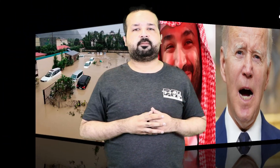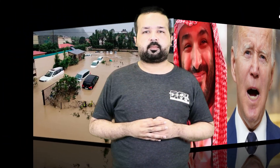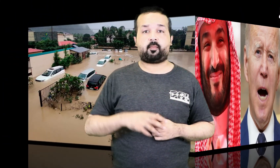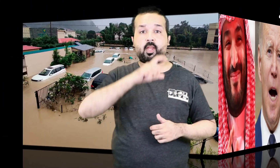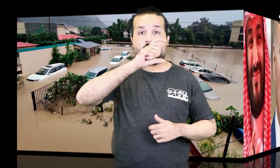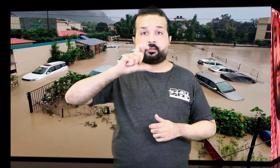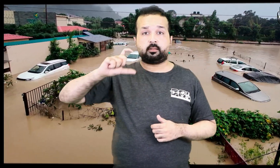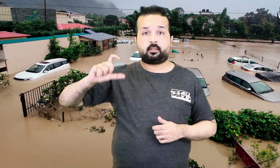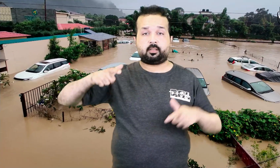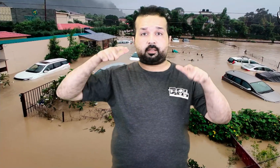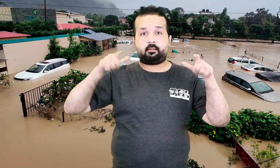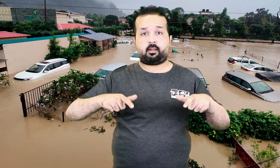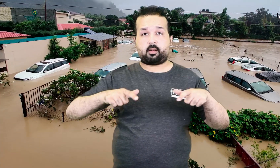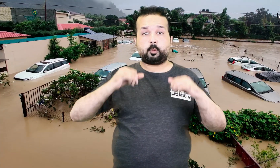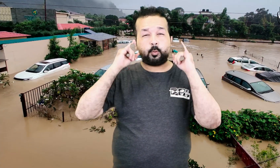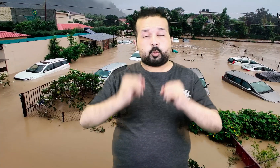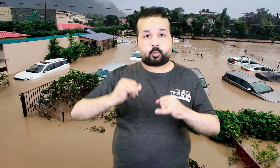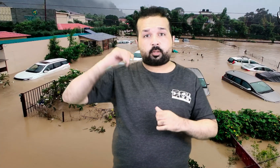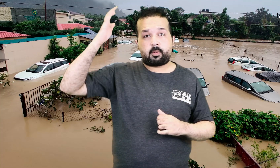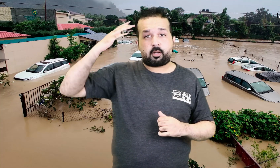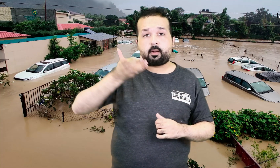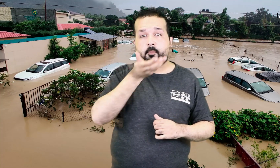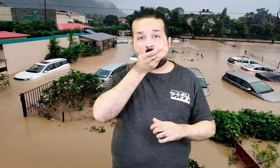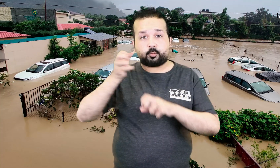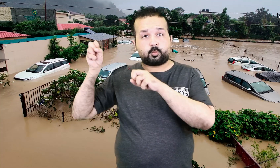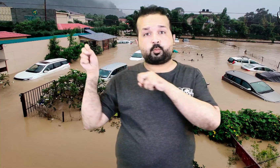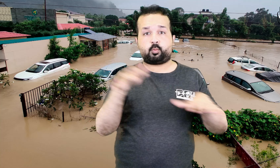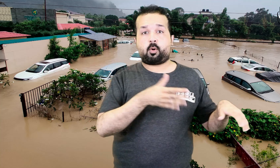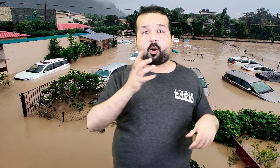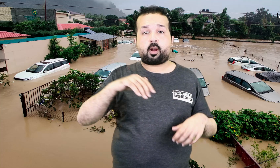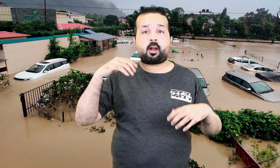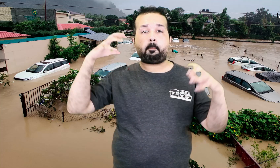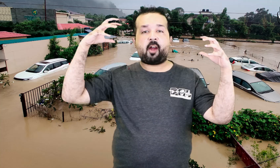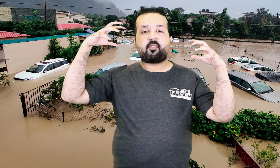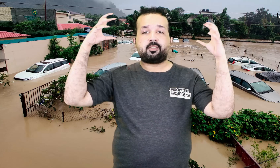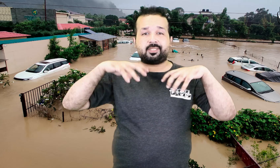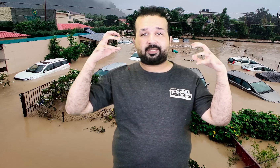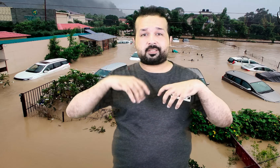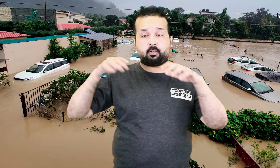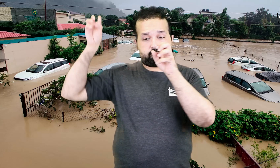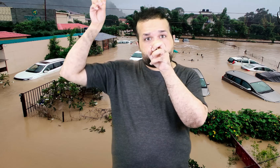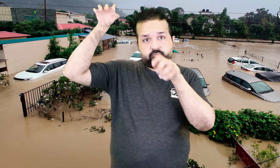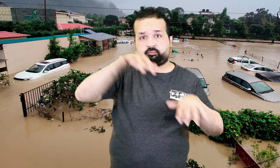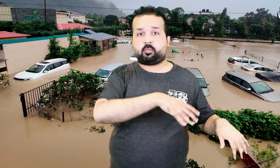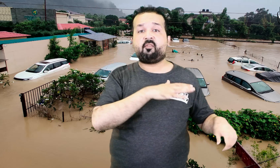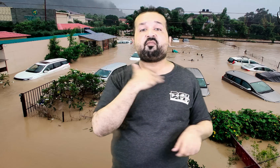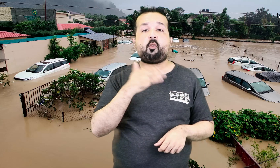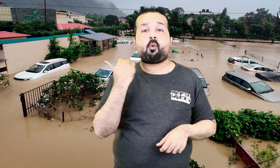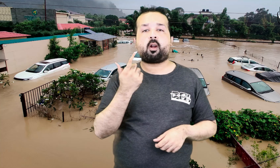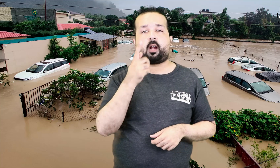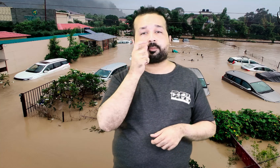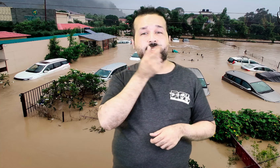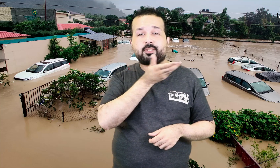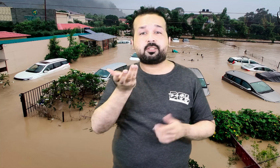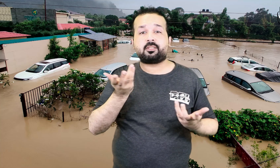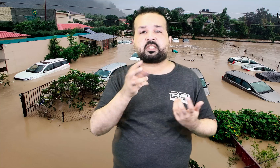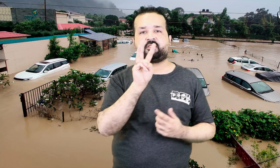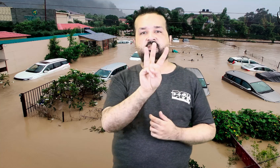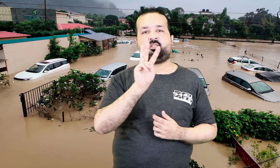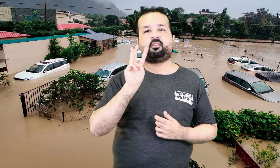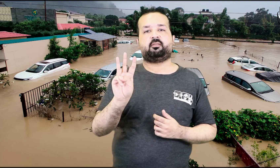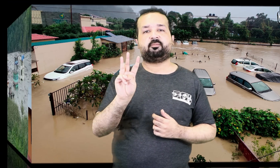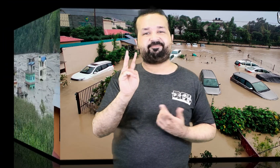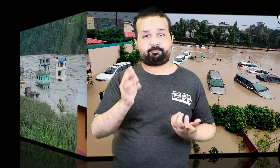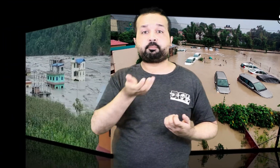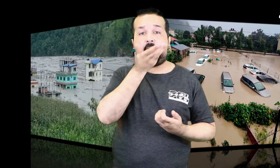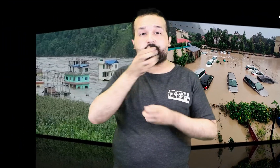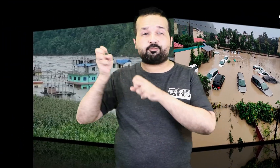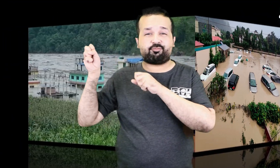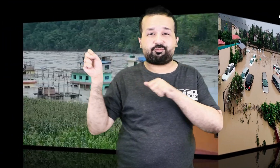The number of people died due to heavy rains, floods and landslides in Nepal's Karnali province has reached 33.